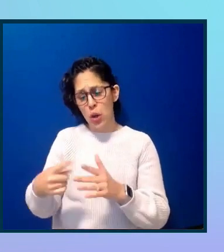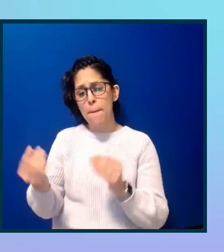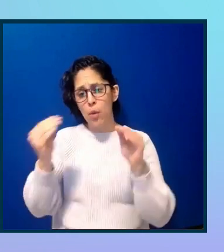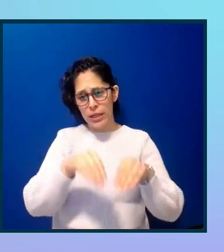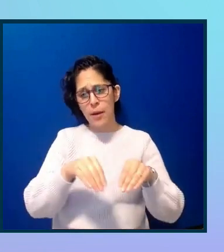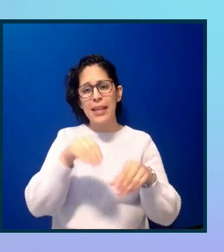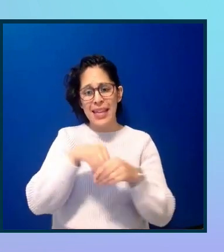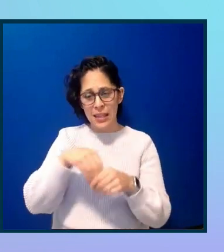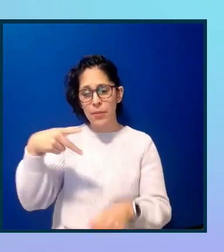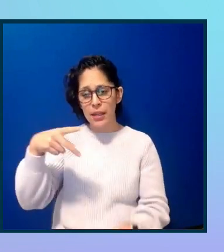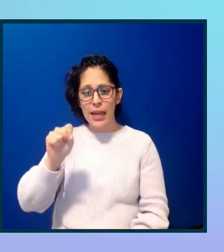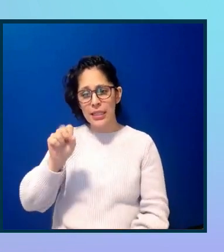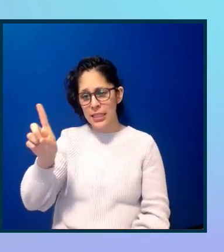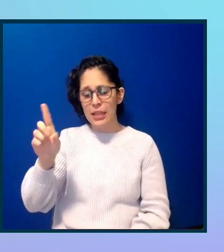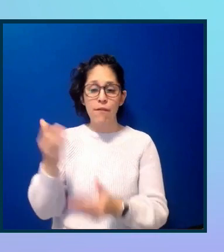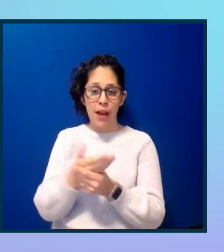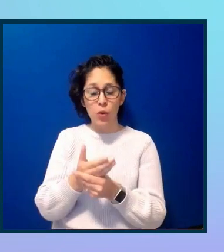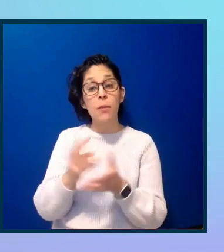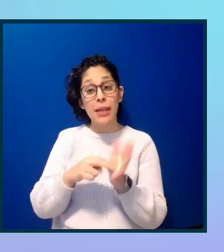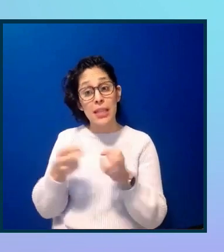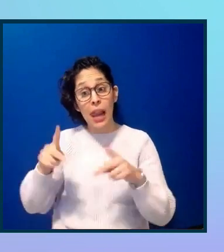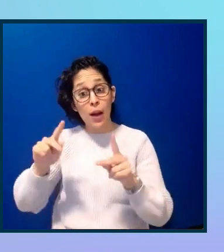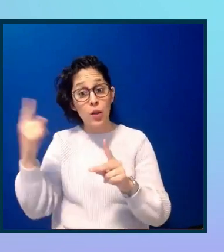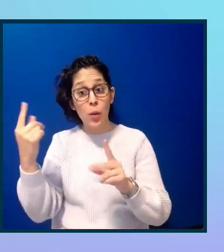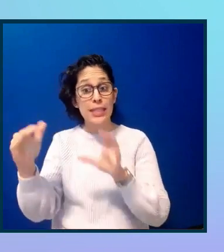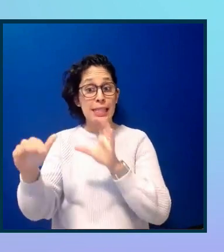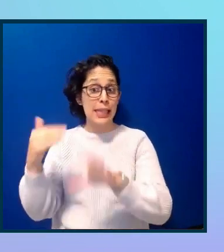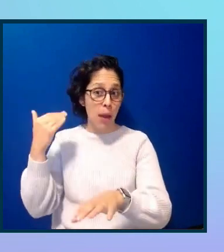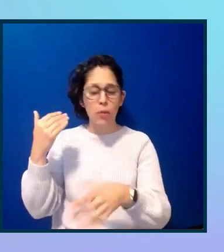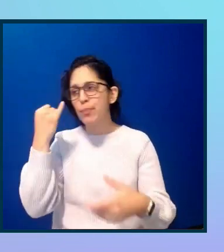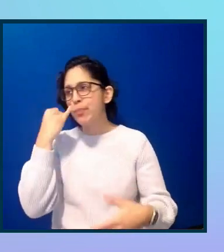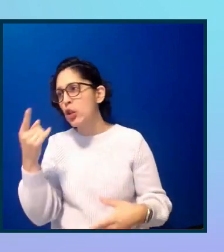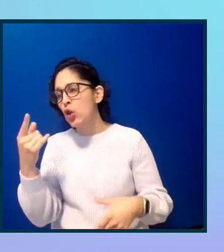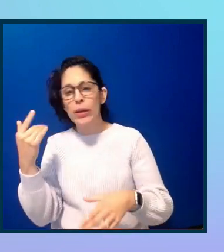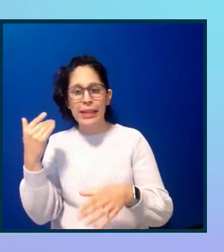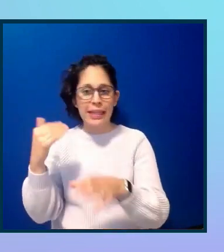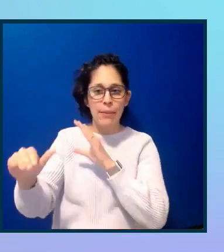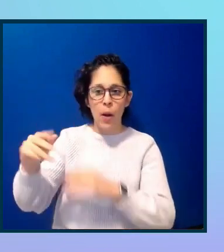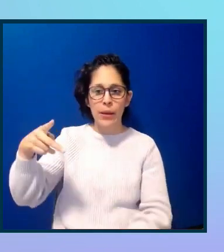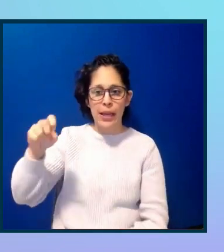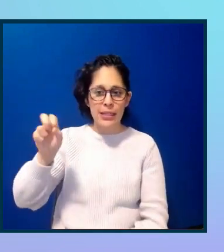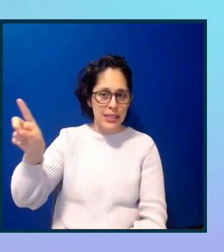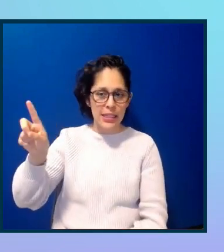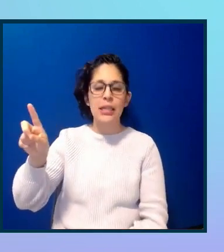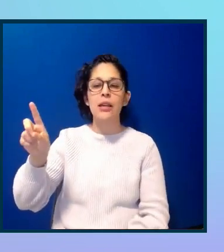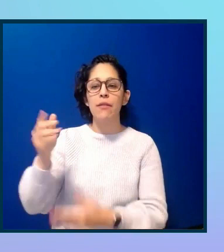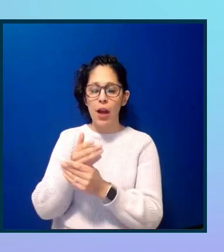because that allows someone to email, like if you were to email a PSD file that has StyleAbleZ language written in the layers,